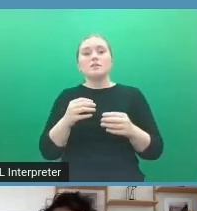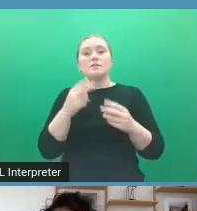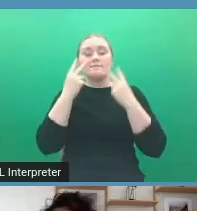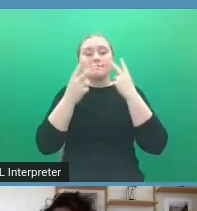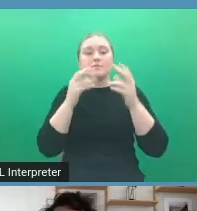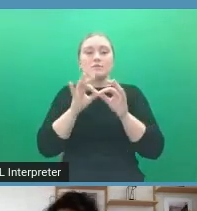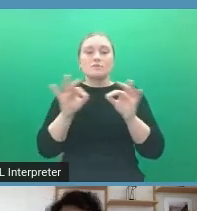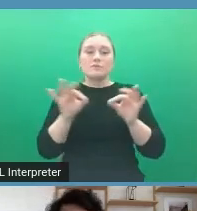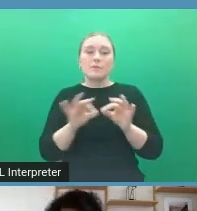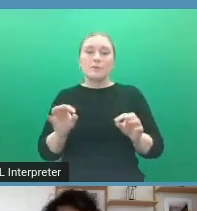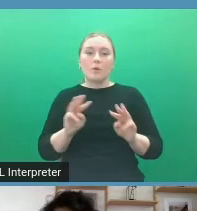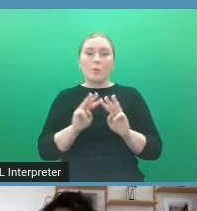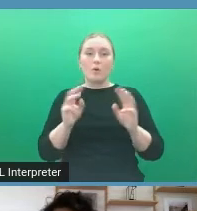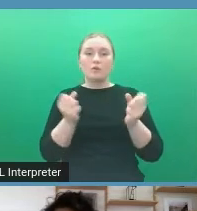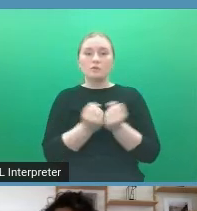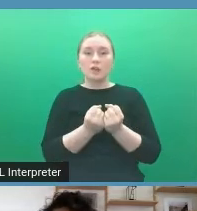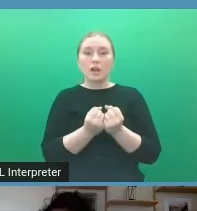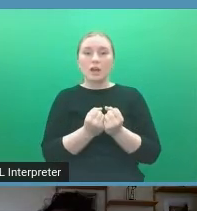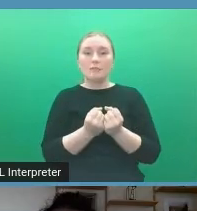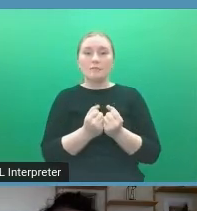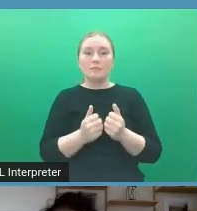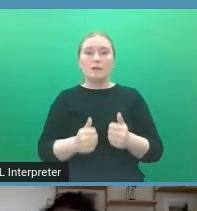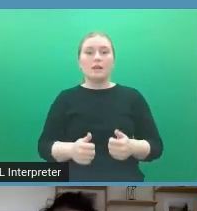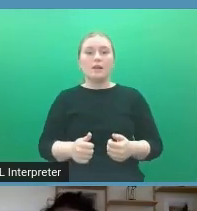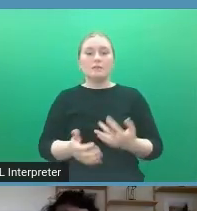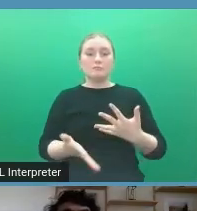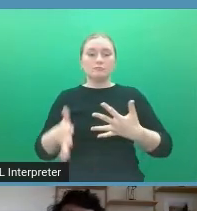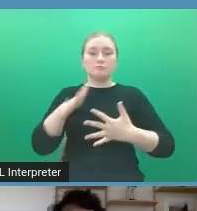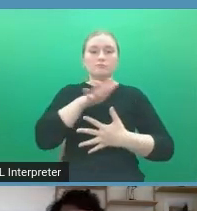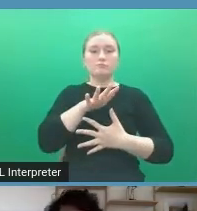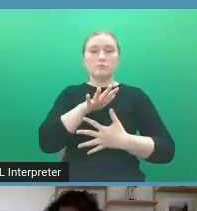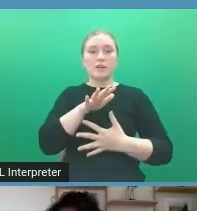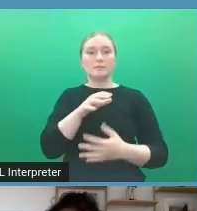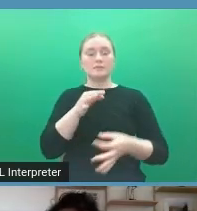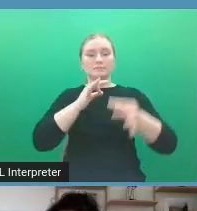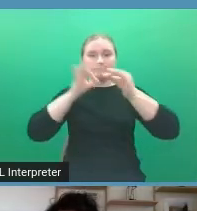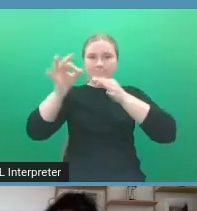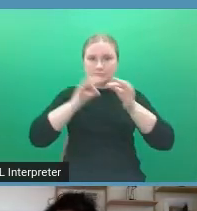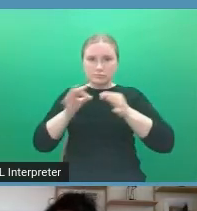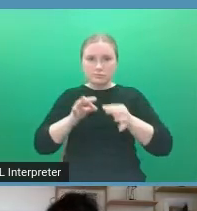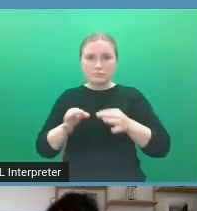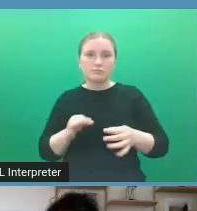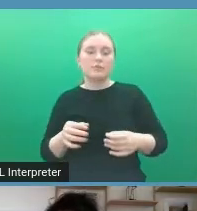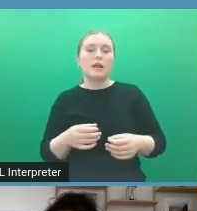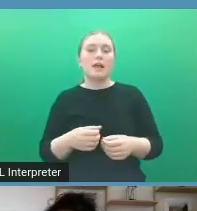the the biggest point for us is to you know when we do those workshops, we pick items first of all